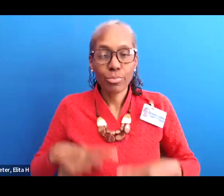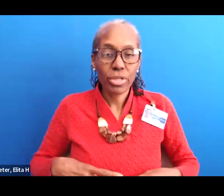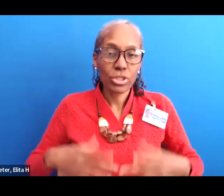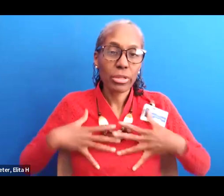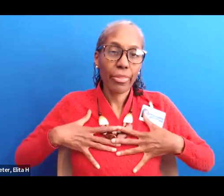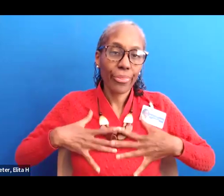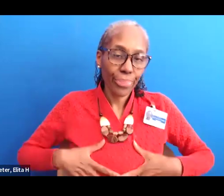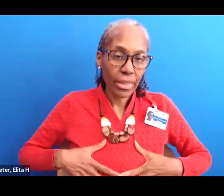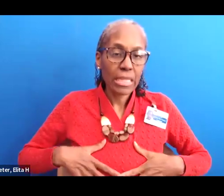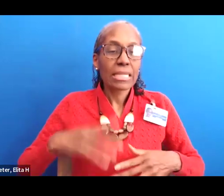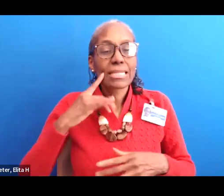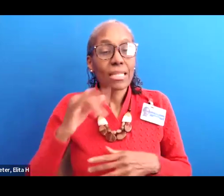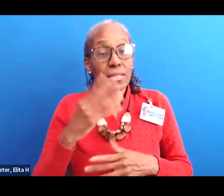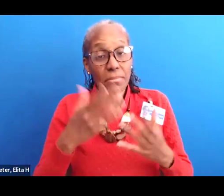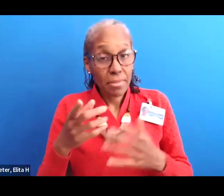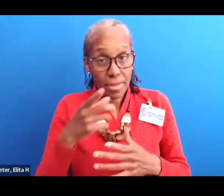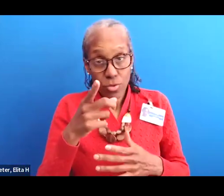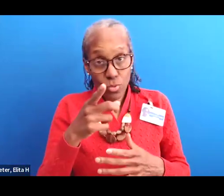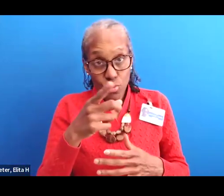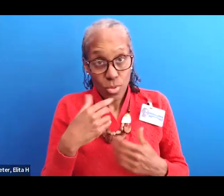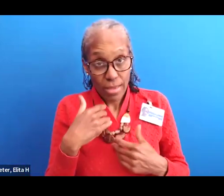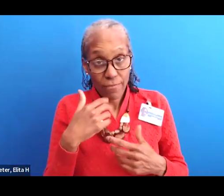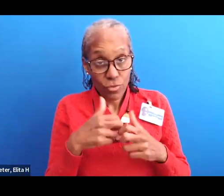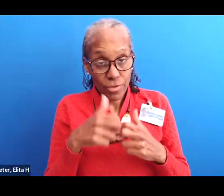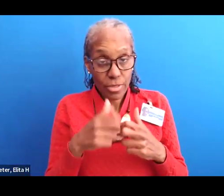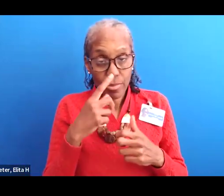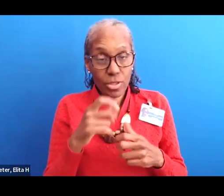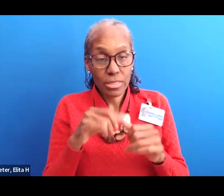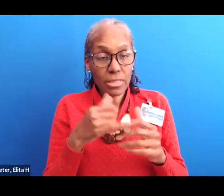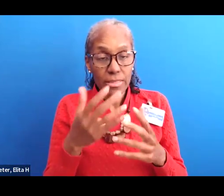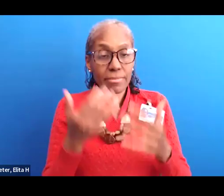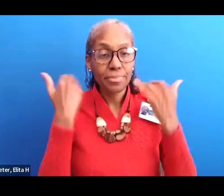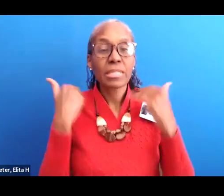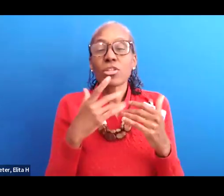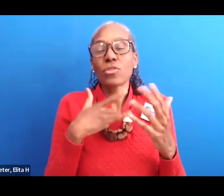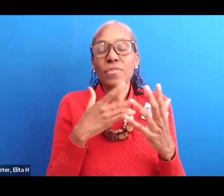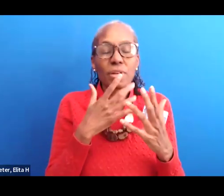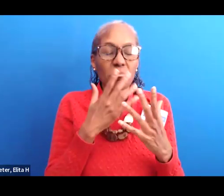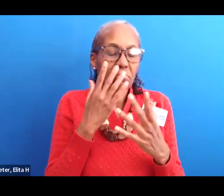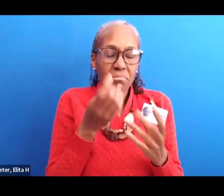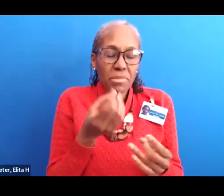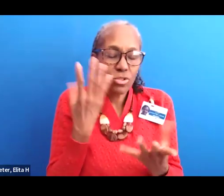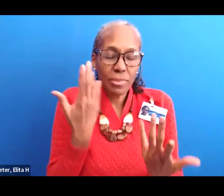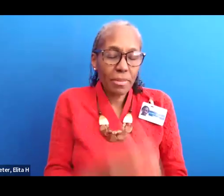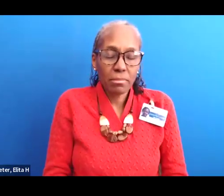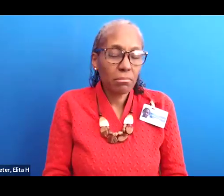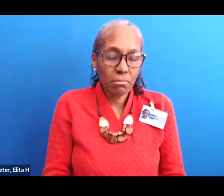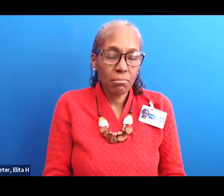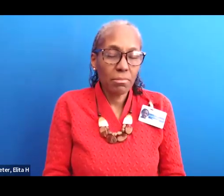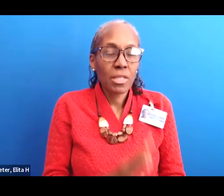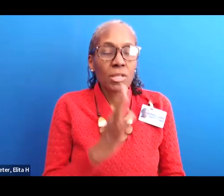It sounds like maybe you're having some trouble with that because the pain just has consumed your life. It's miserable. Talk to your healthcare professional.